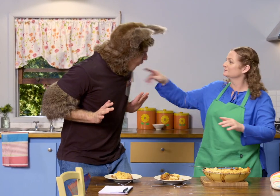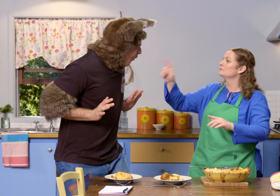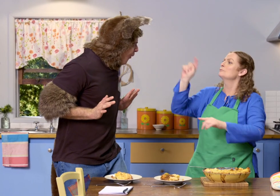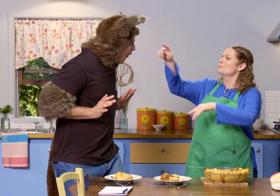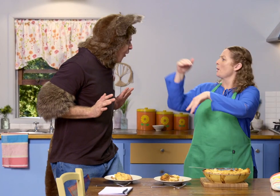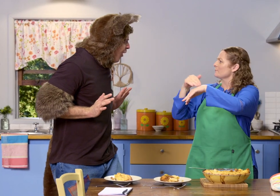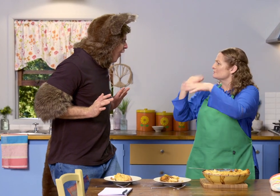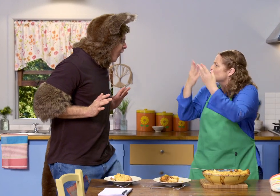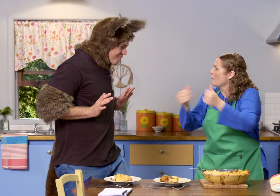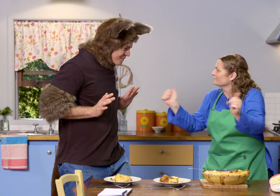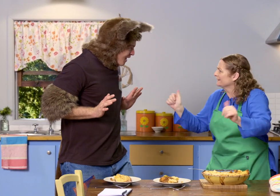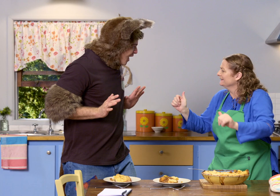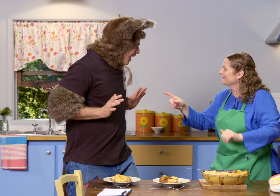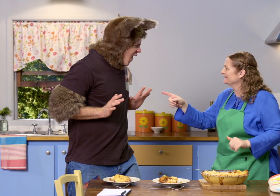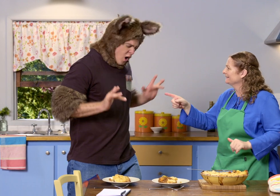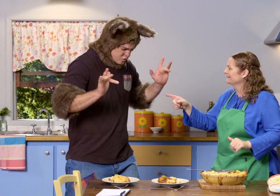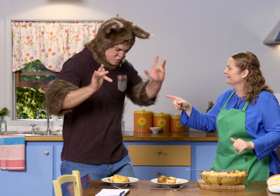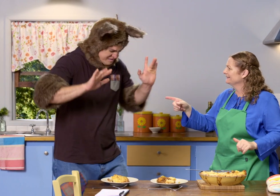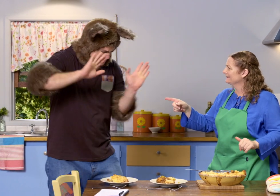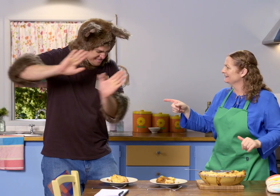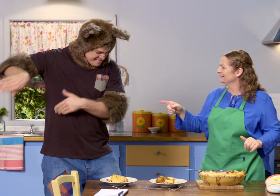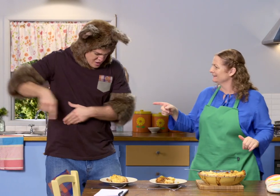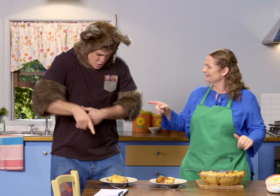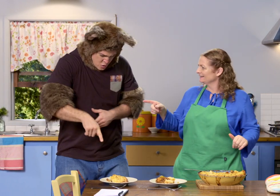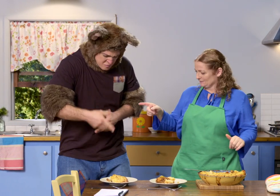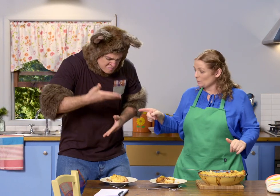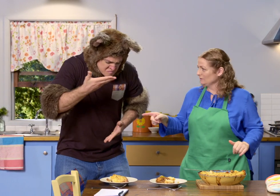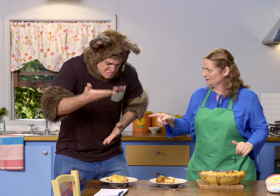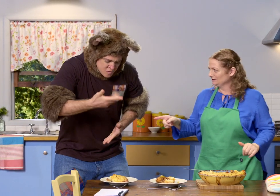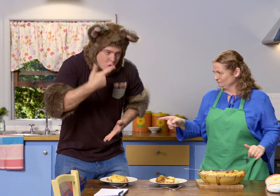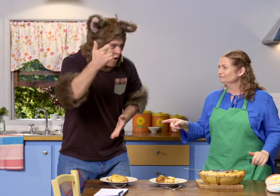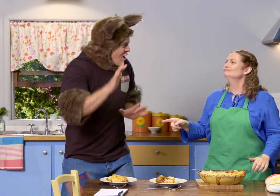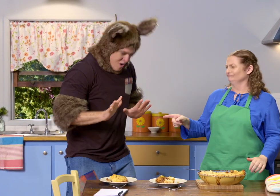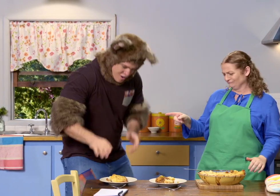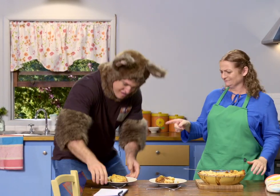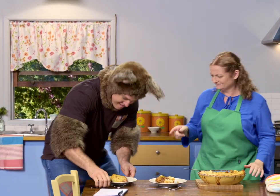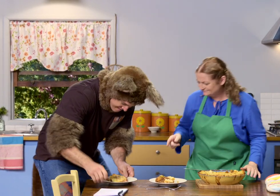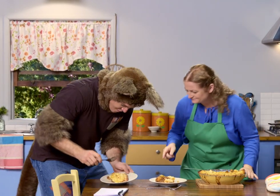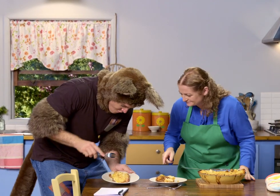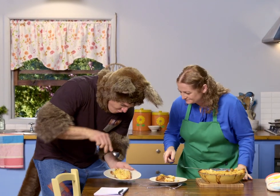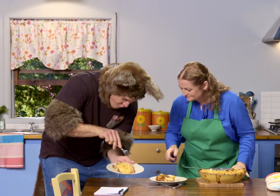Possum, did you solve your problem? Oh, no, not yet. That doesn't matter. This smells delicious.